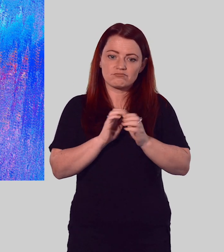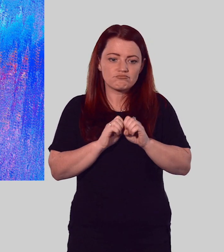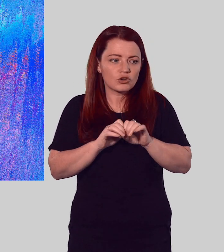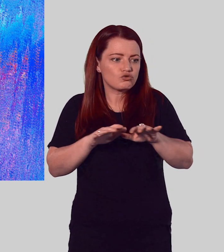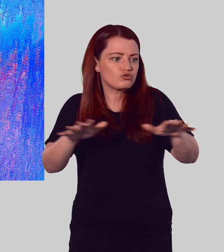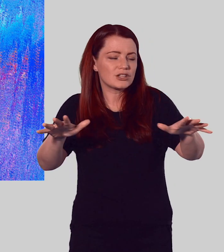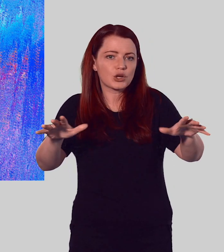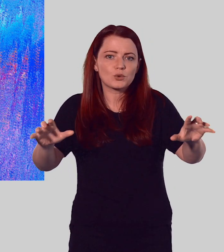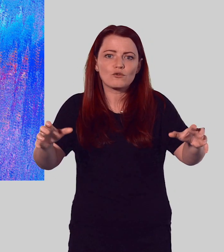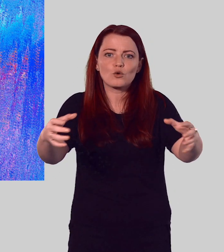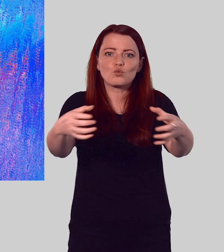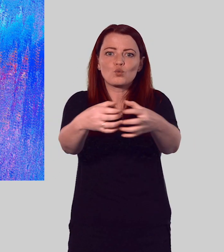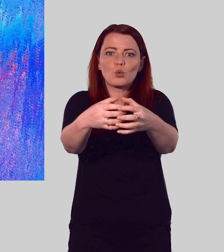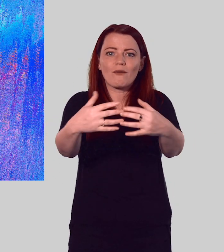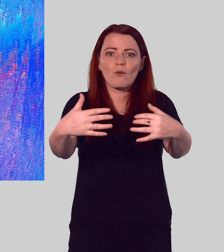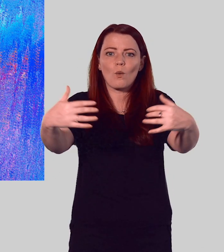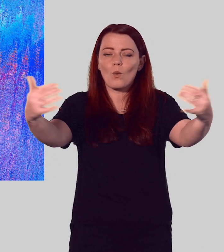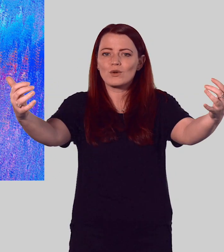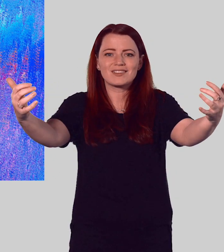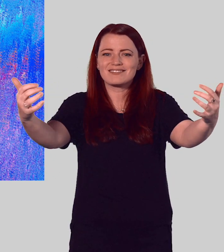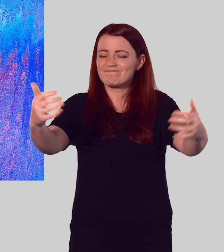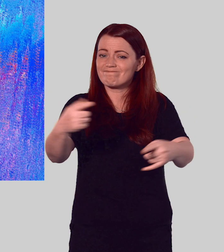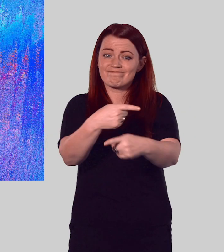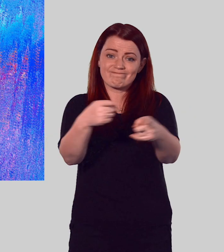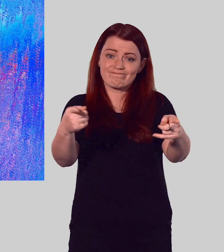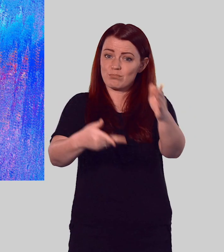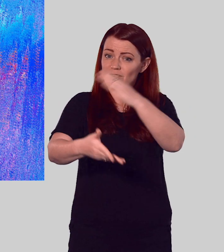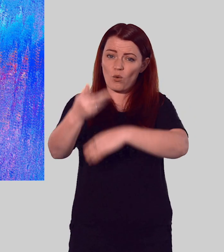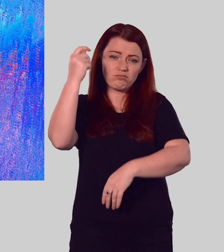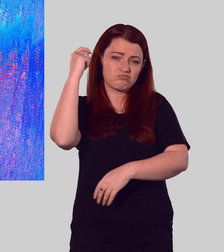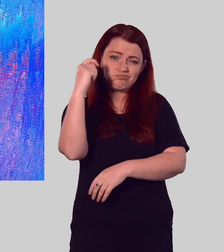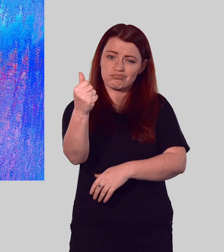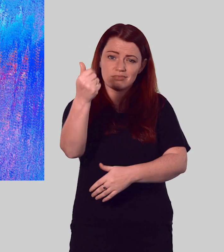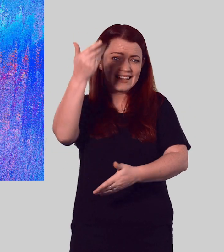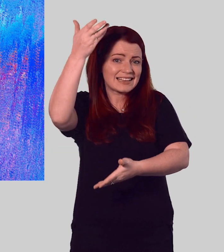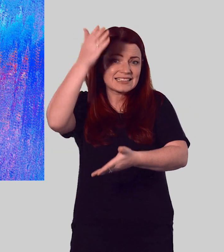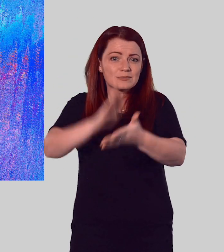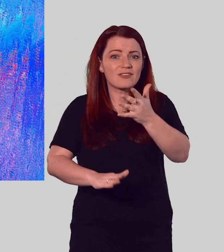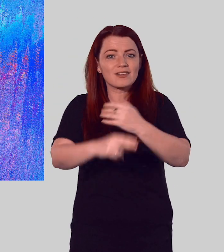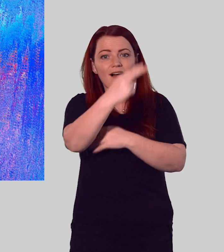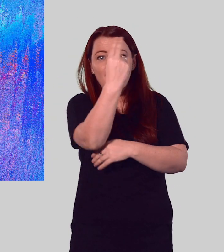a group of audiences that rarely get the chance to experience arts and creativity,